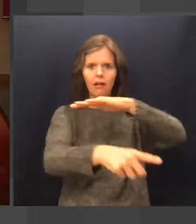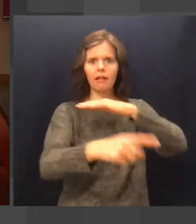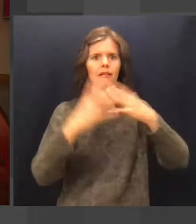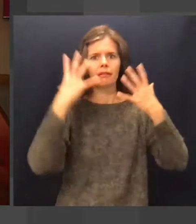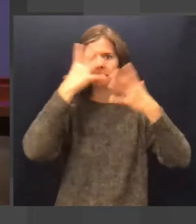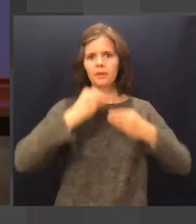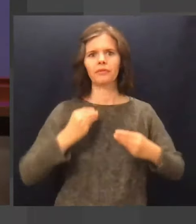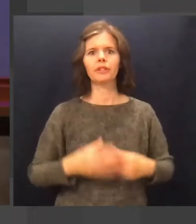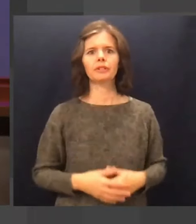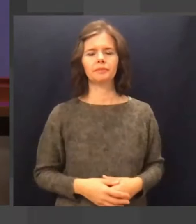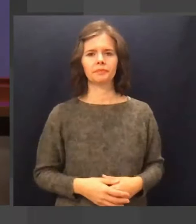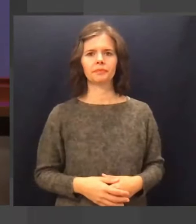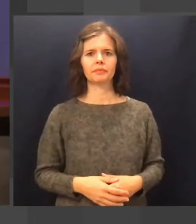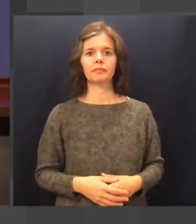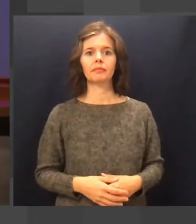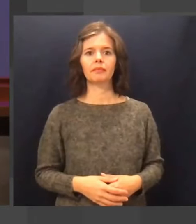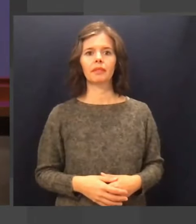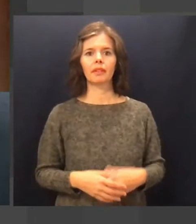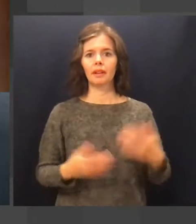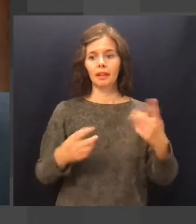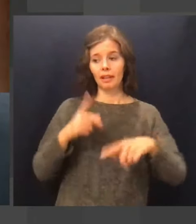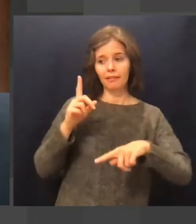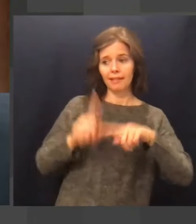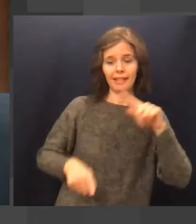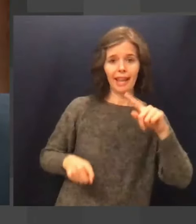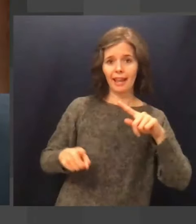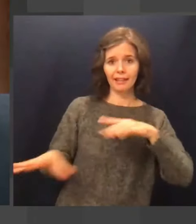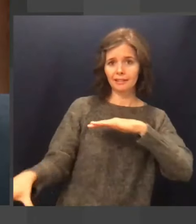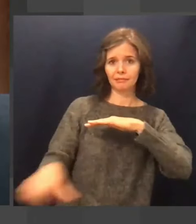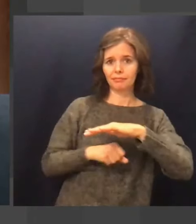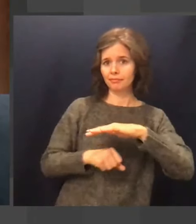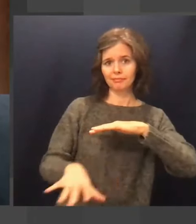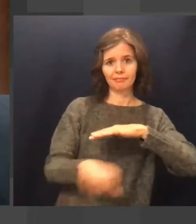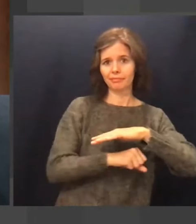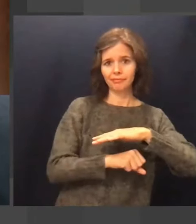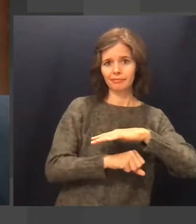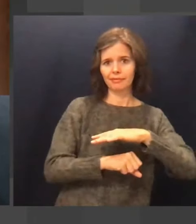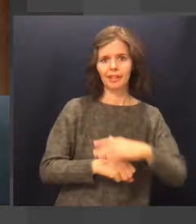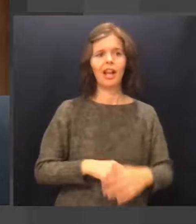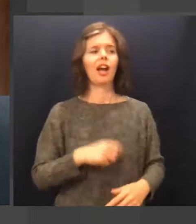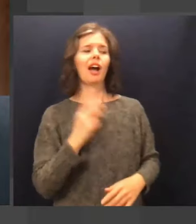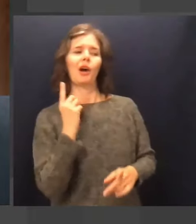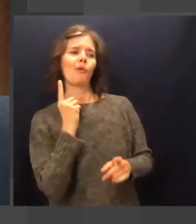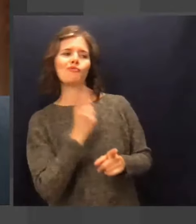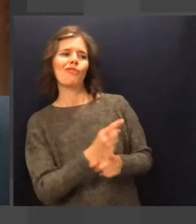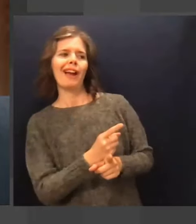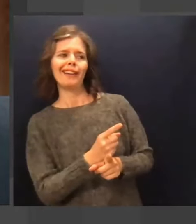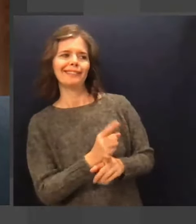FEATURE. BUT YOU CAN'T JUST TAKE THEM WITH YOU.